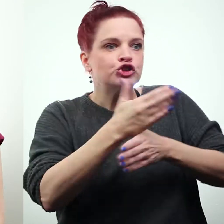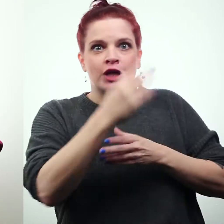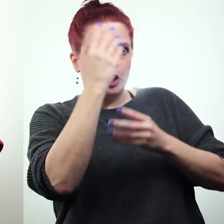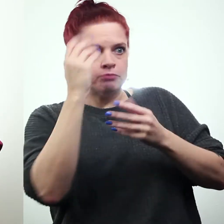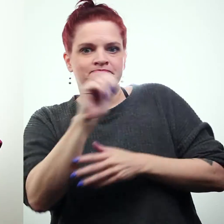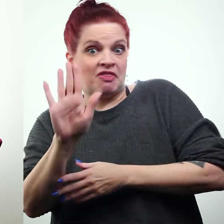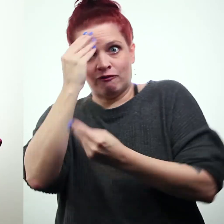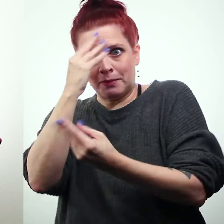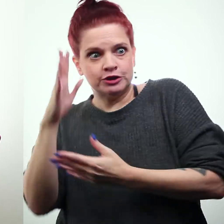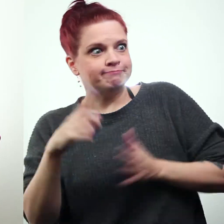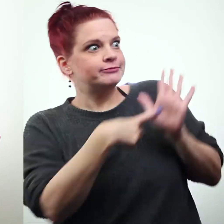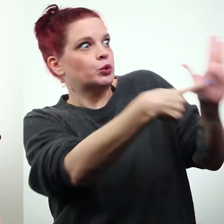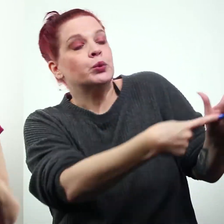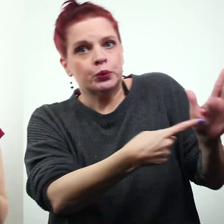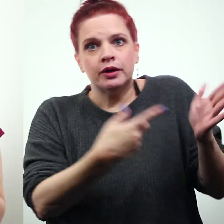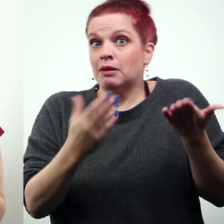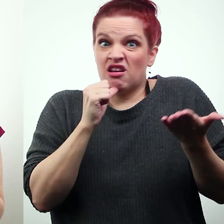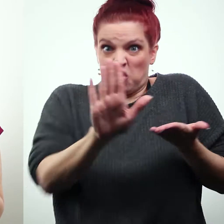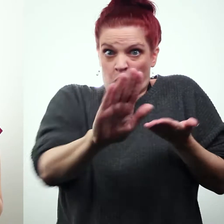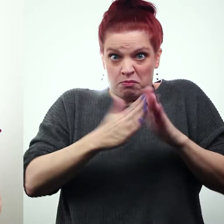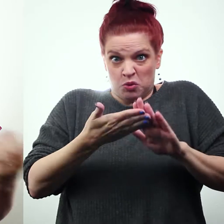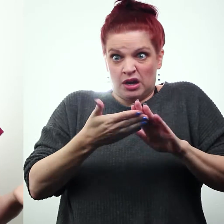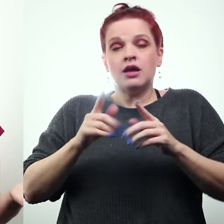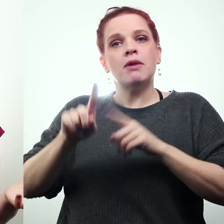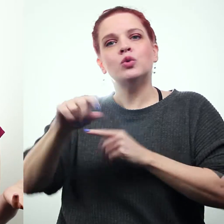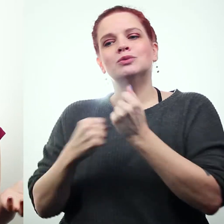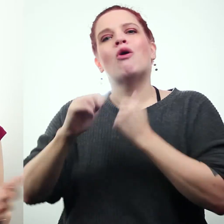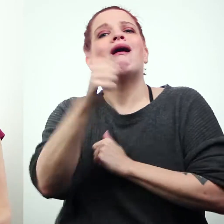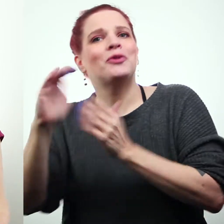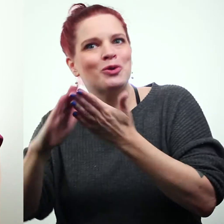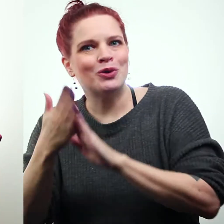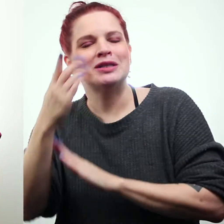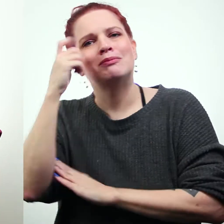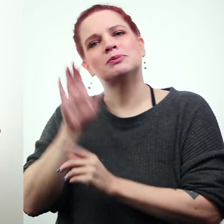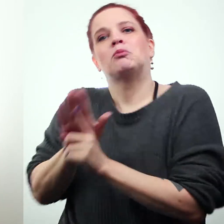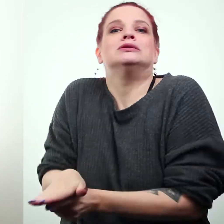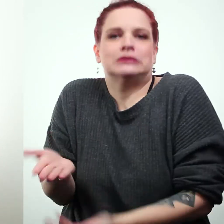and sharing information that doesn't represent your community, but that represents other communities that are marginalized.